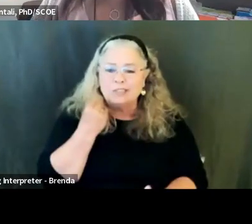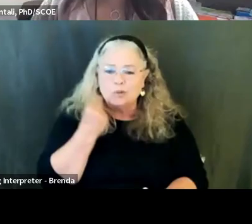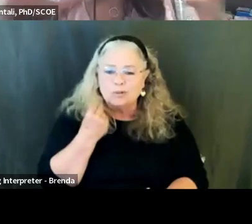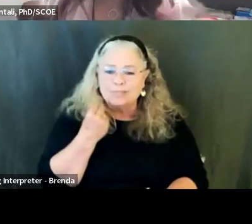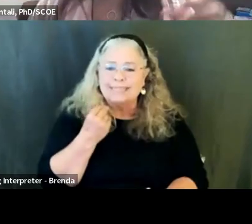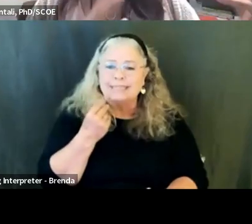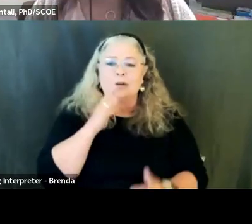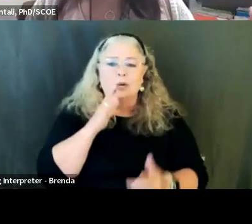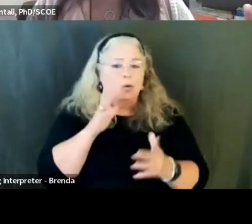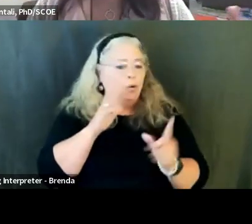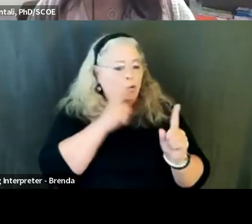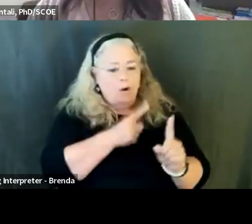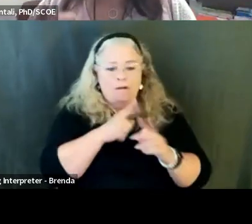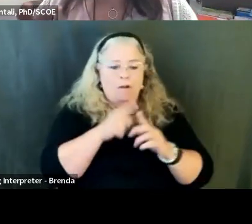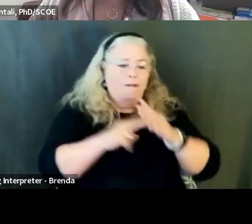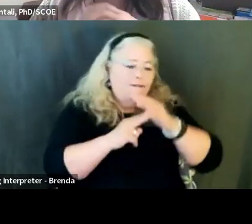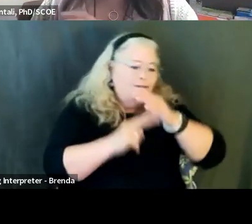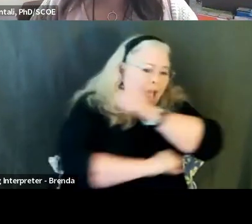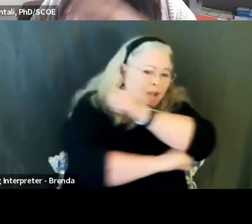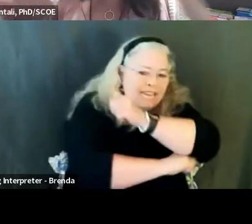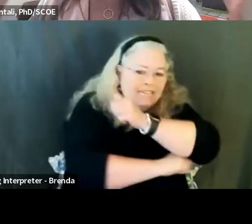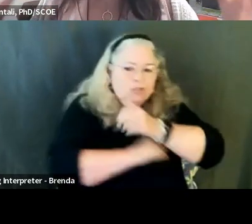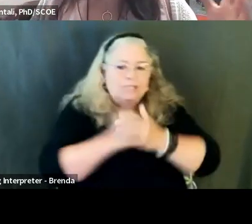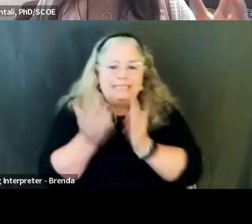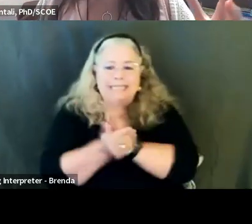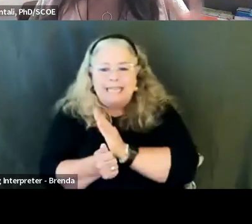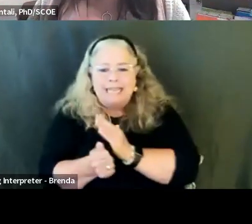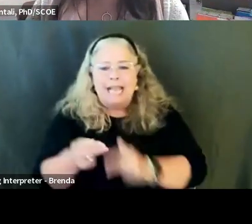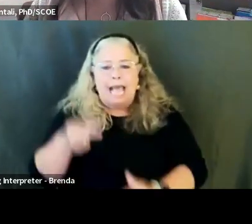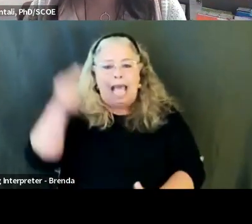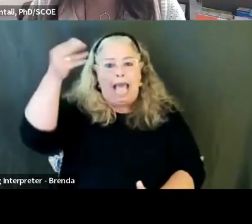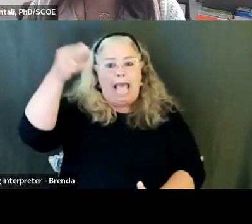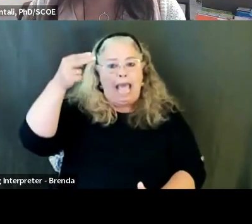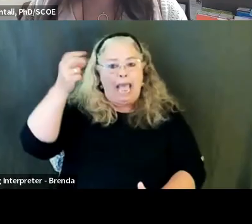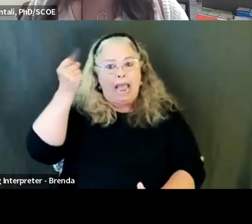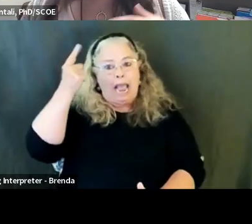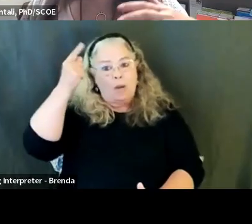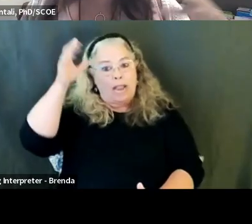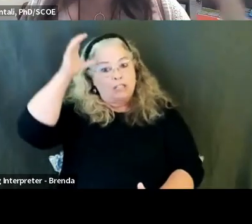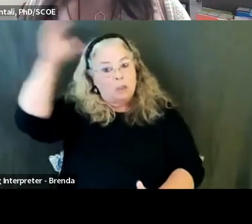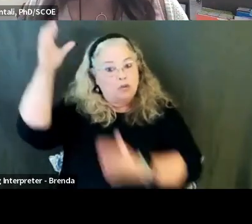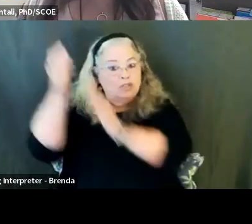at everything from foundational skills to you know high comprehension and conceptual skills? You know